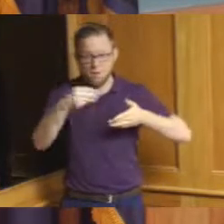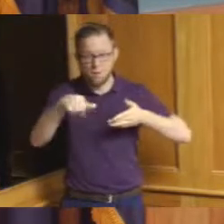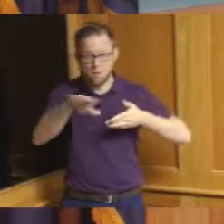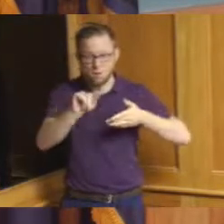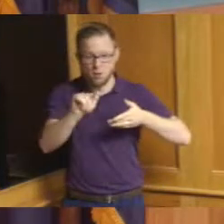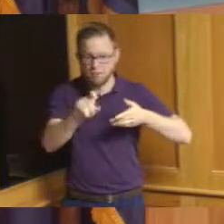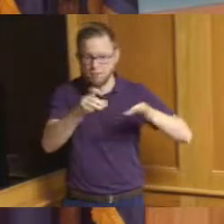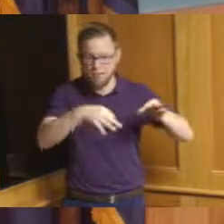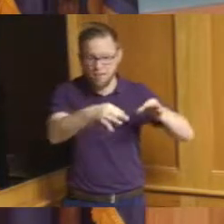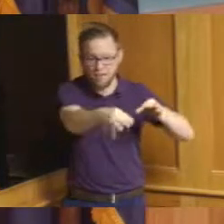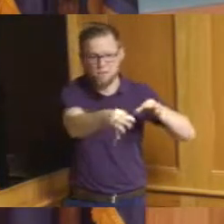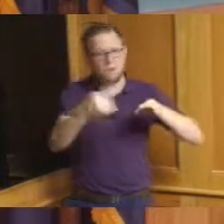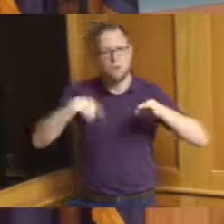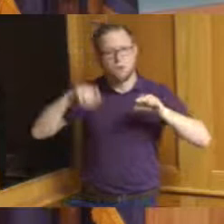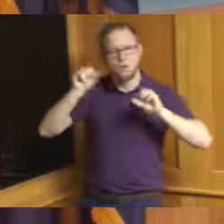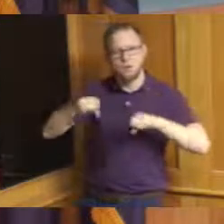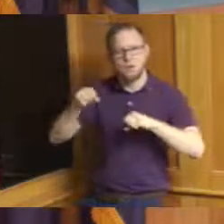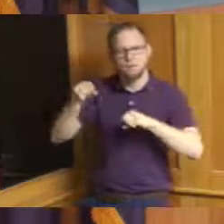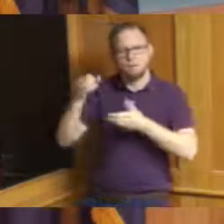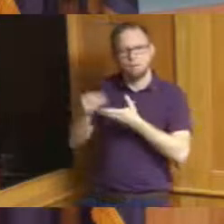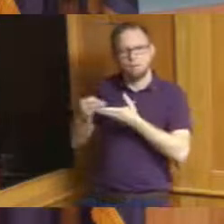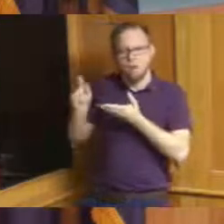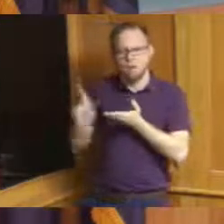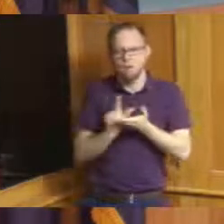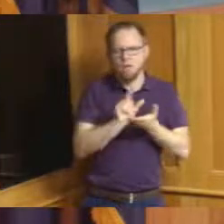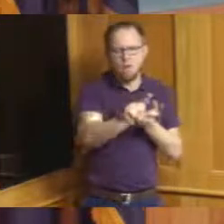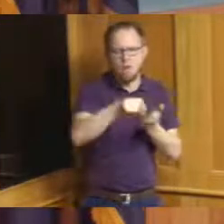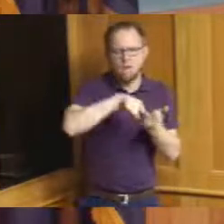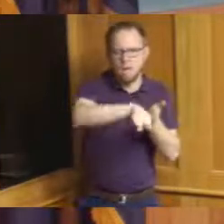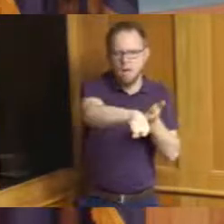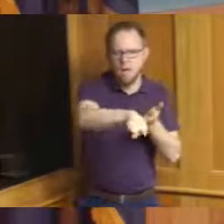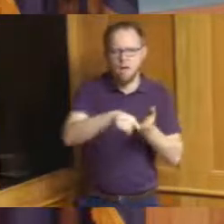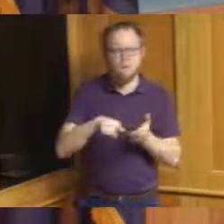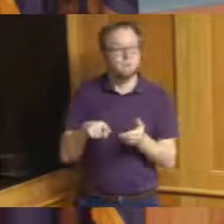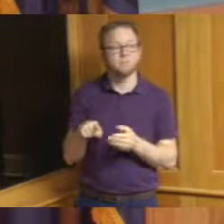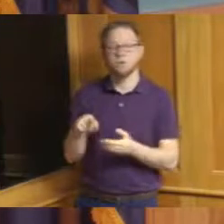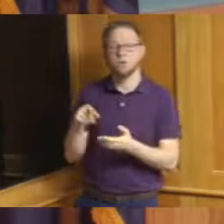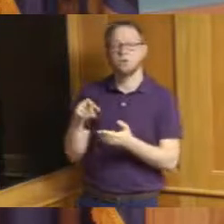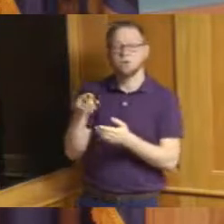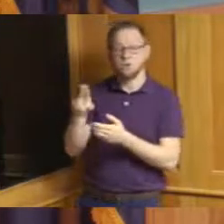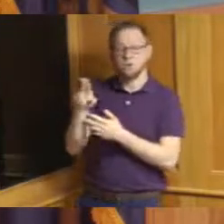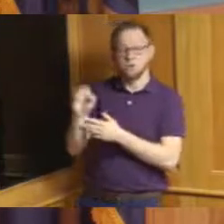President you have brought up earlier about the u.s department of treasury and we had been asking